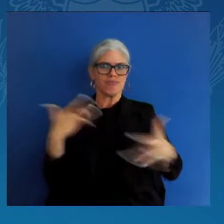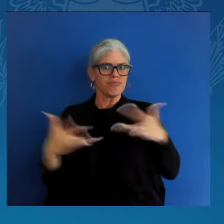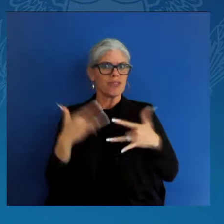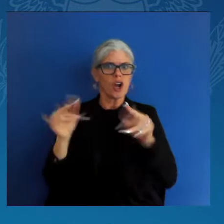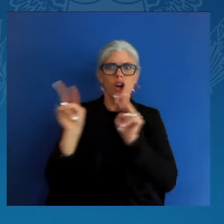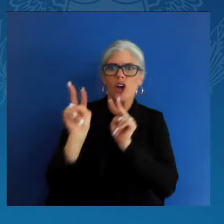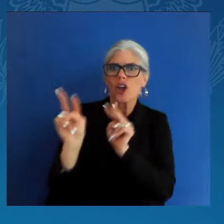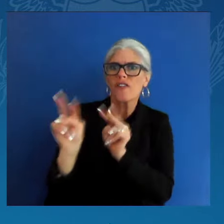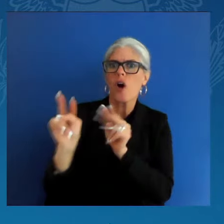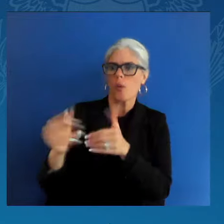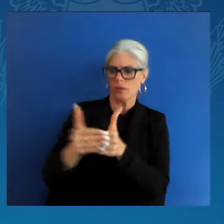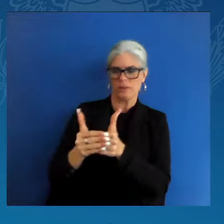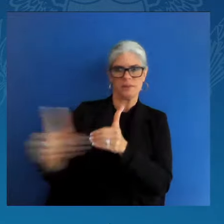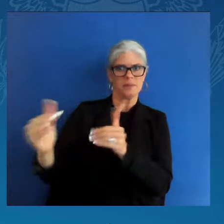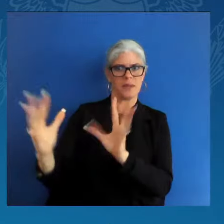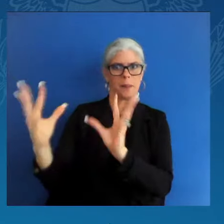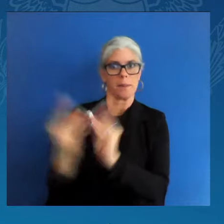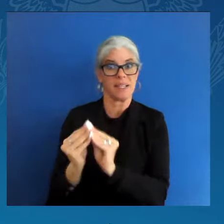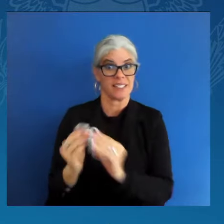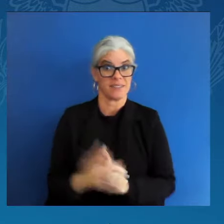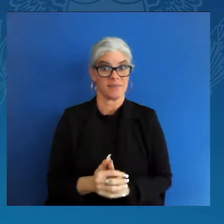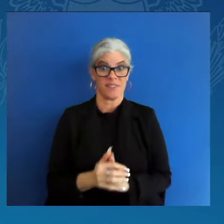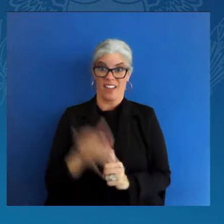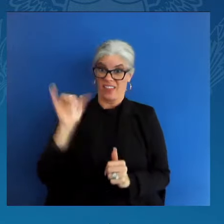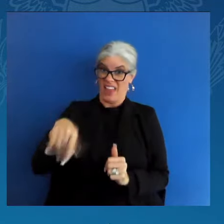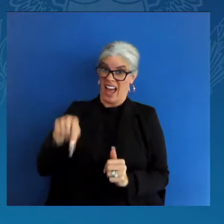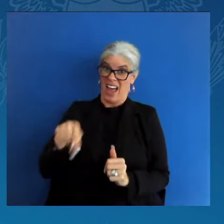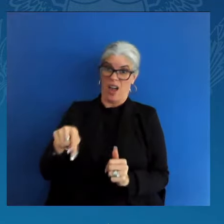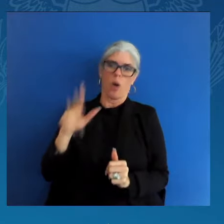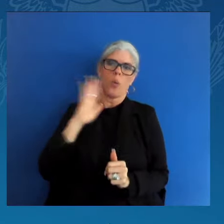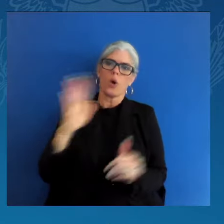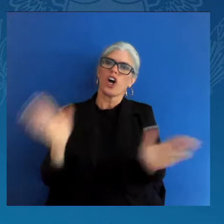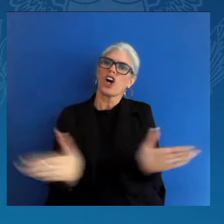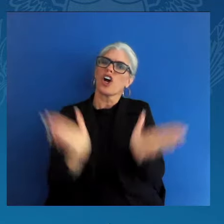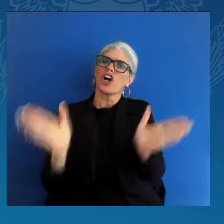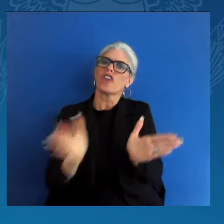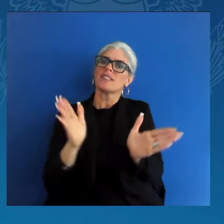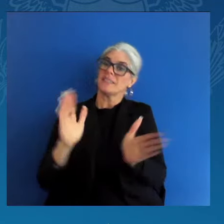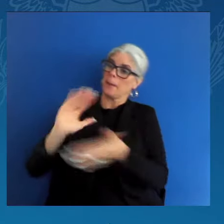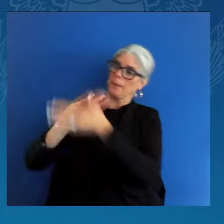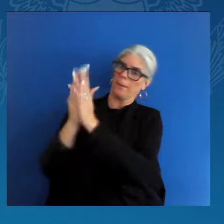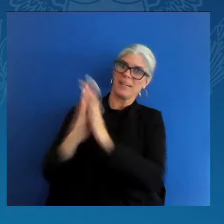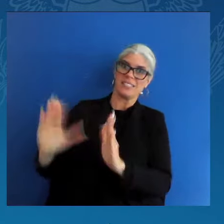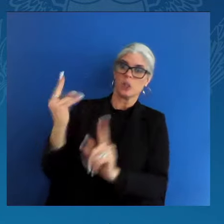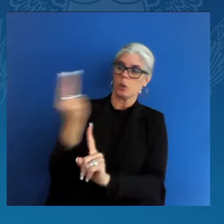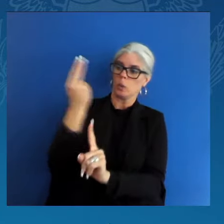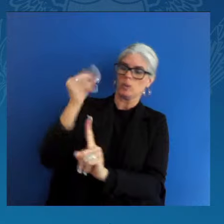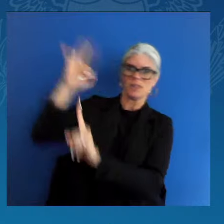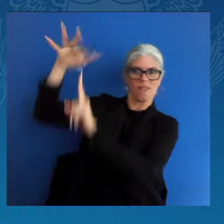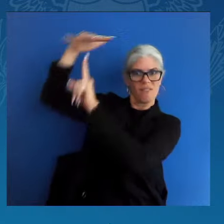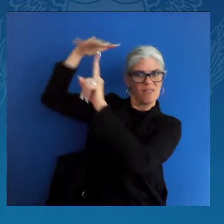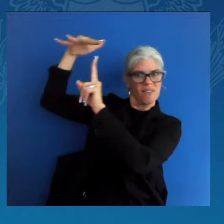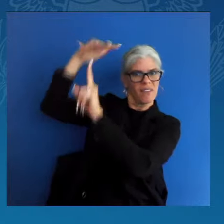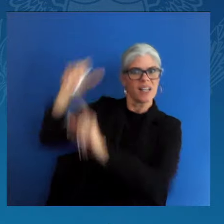every bit as much as the technology. Thank you. Advisor Gordon: Excellent. Thank you. I want to turn next to the deputy director